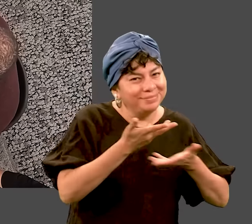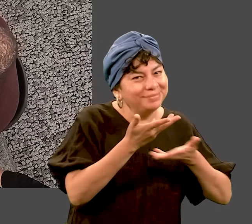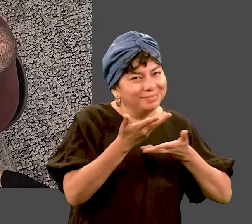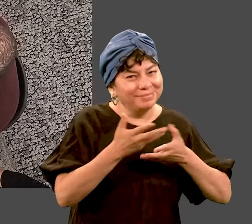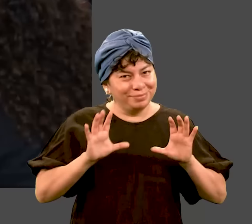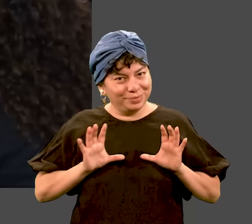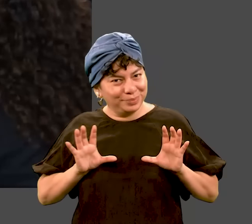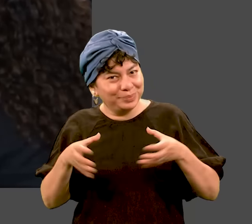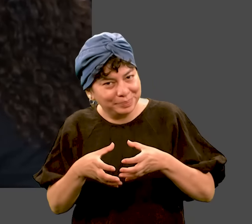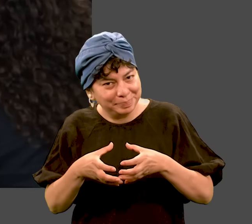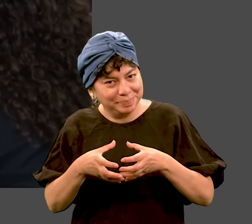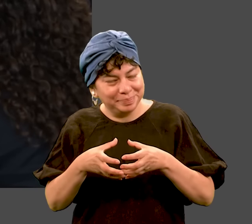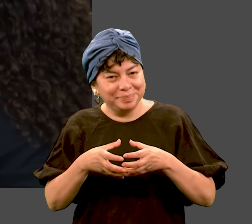The way that we’re set up here